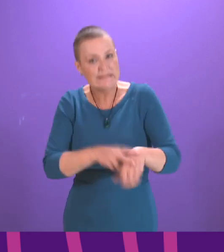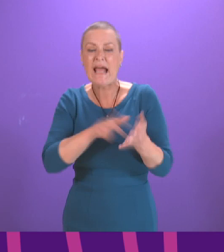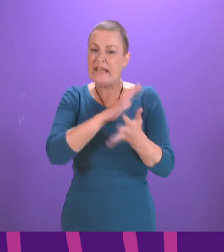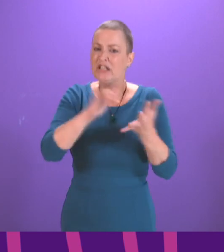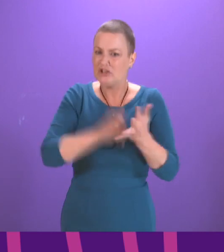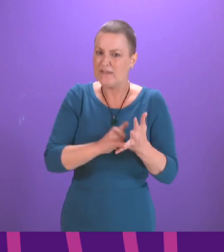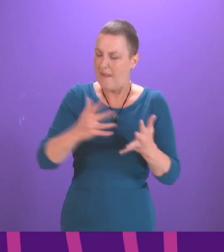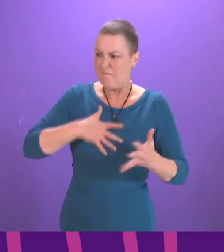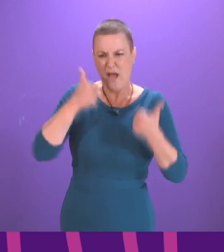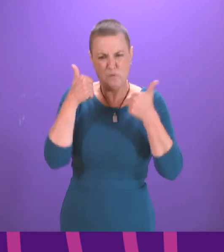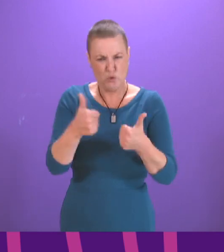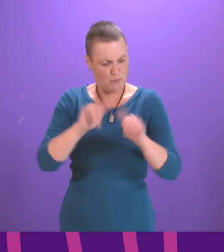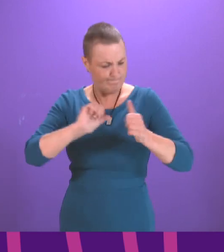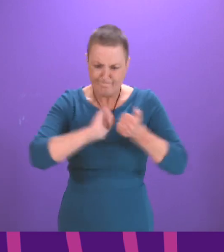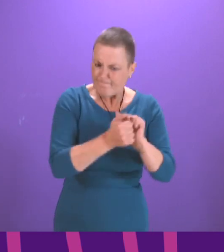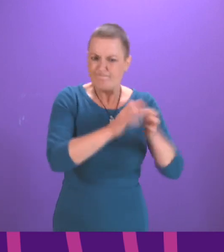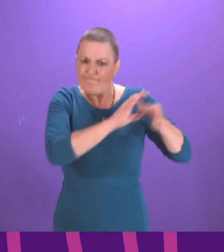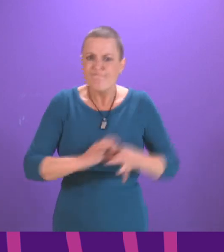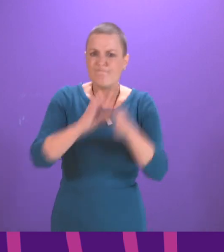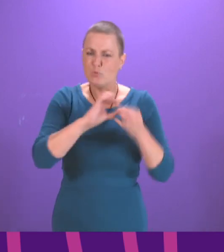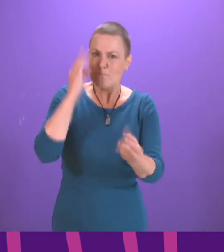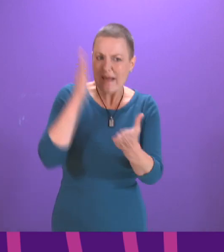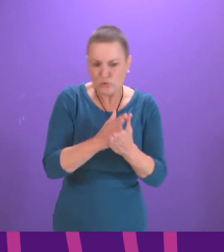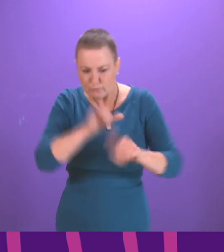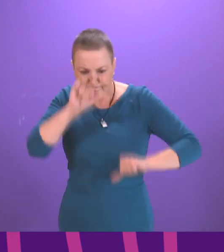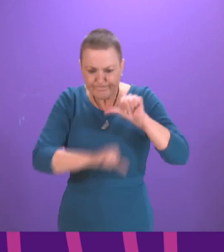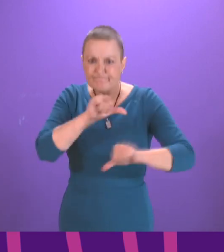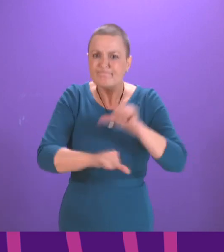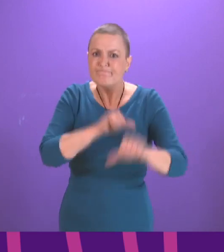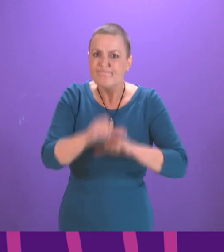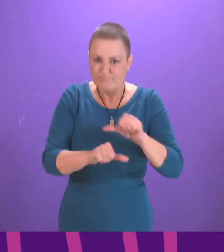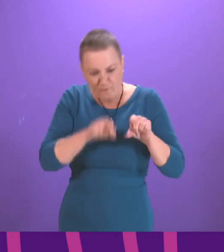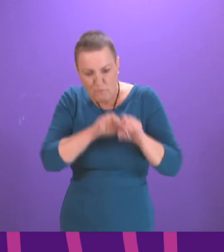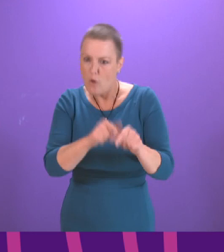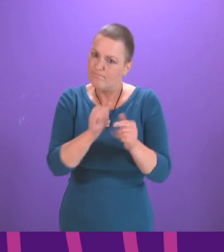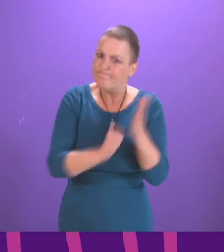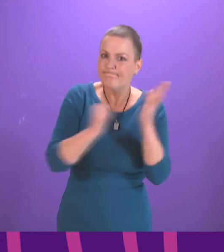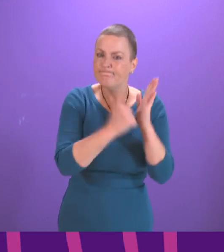they have strong partnership plans in place to maintain that progress under current restrictions.